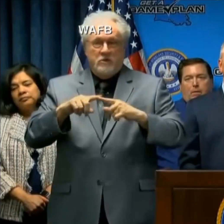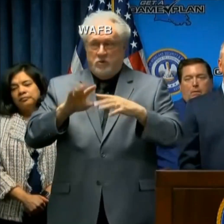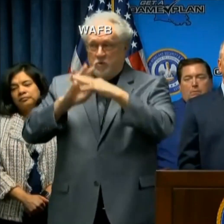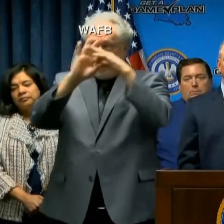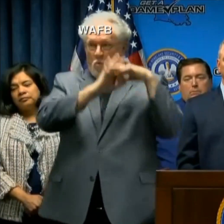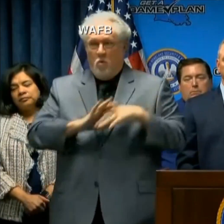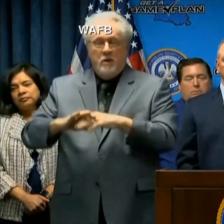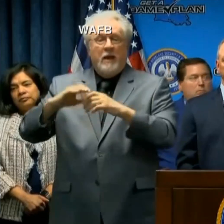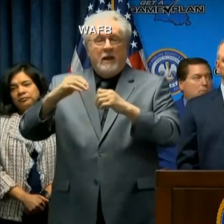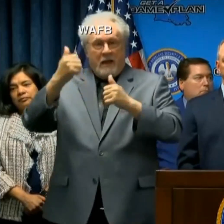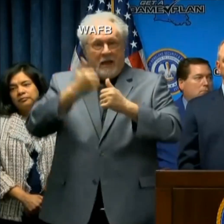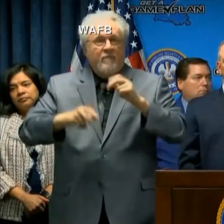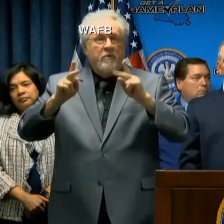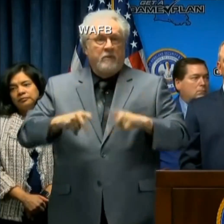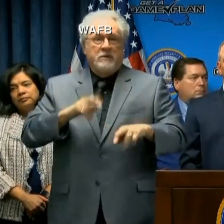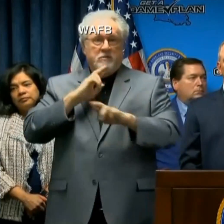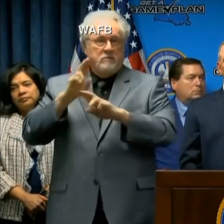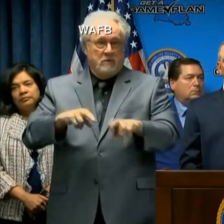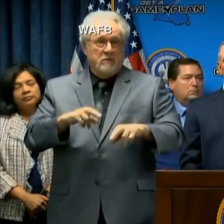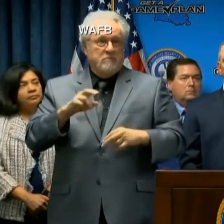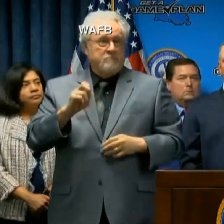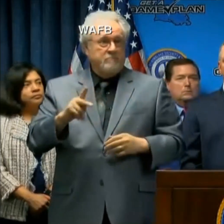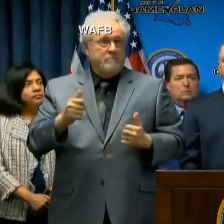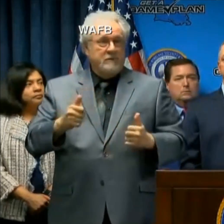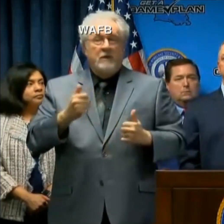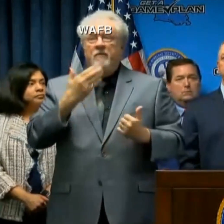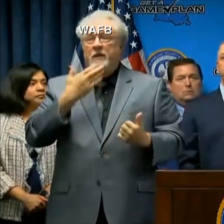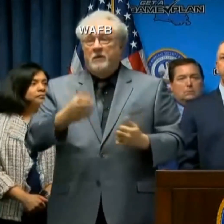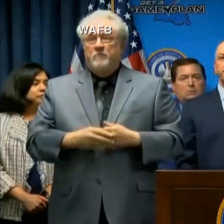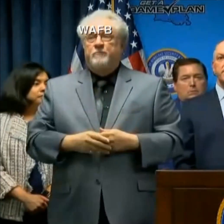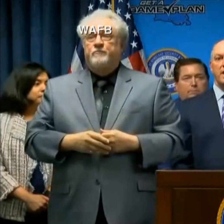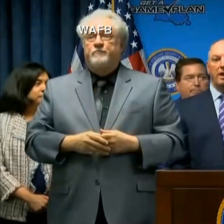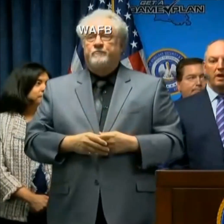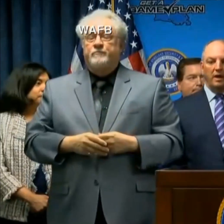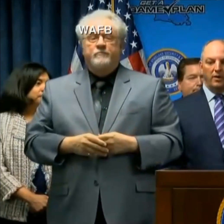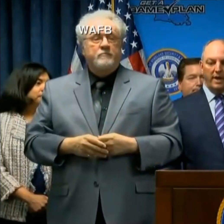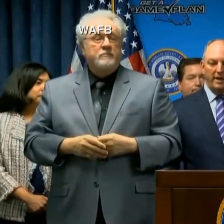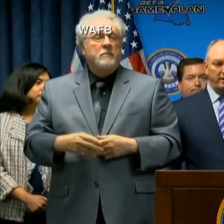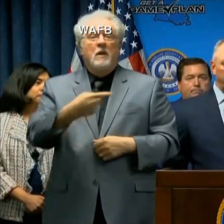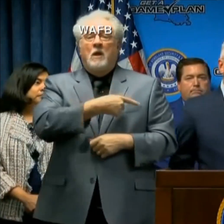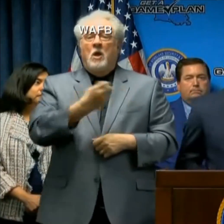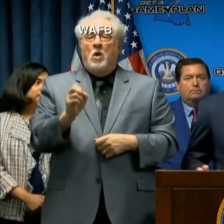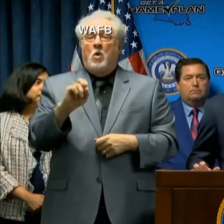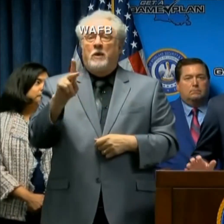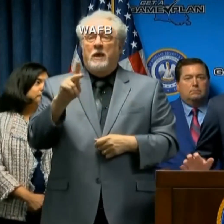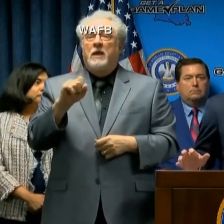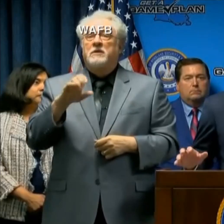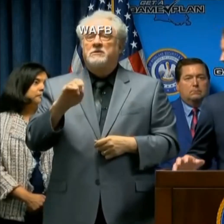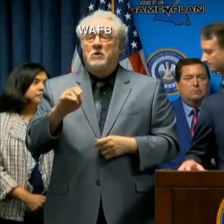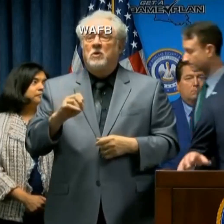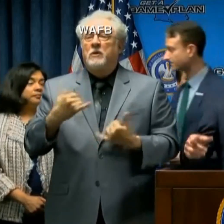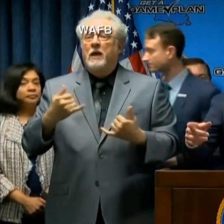preparedness and response activities as well so with that thank you very much okay